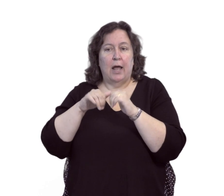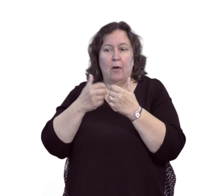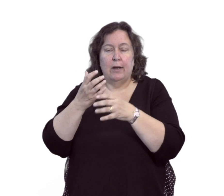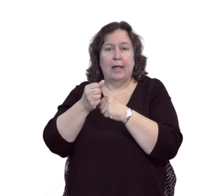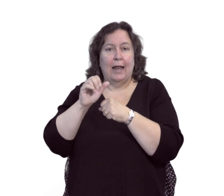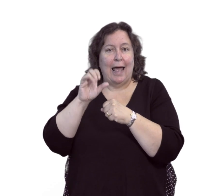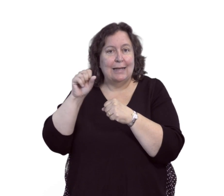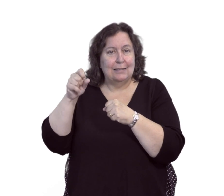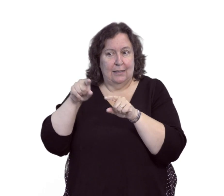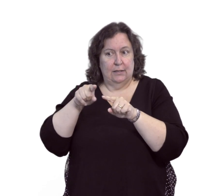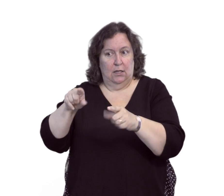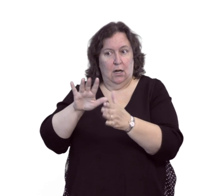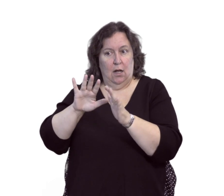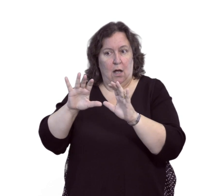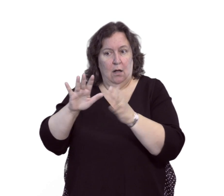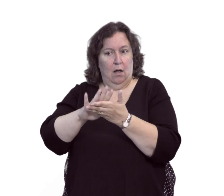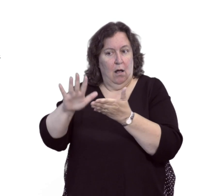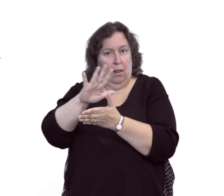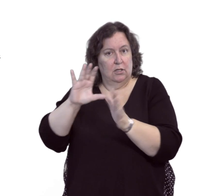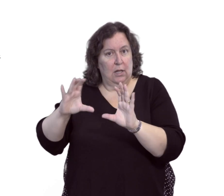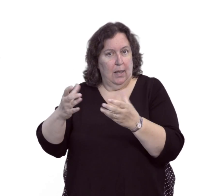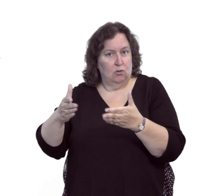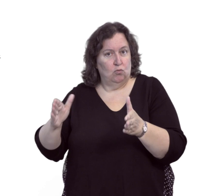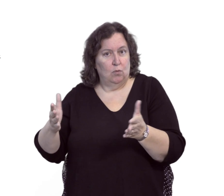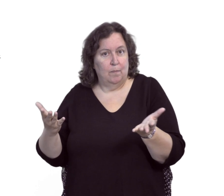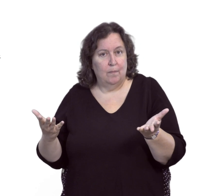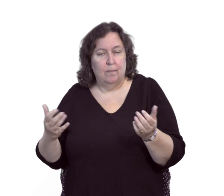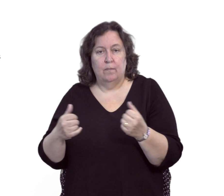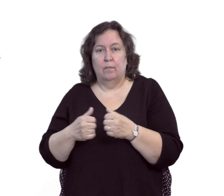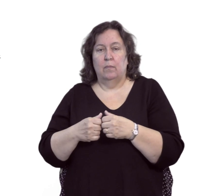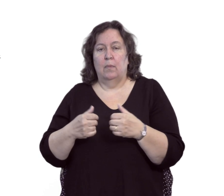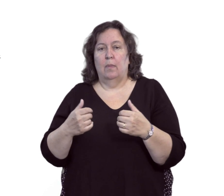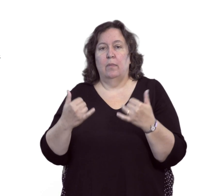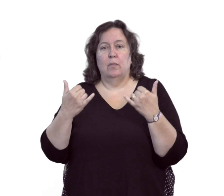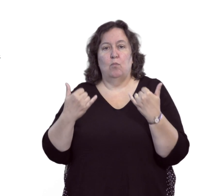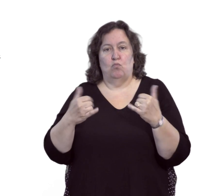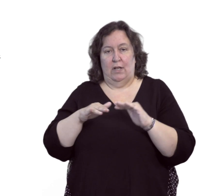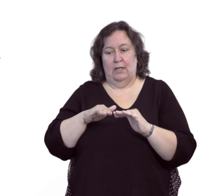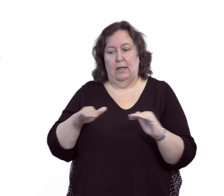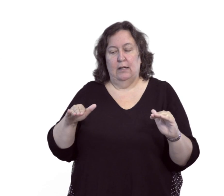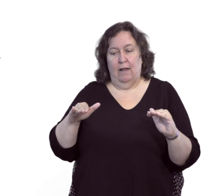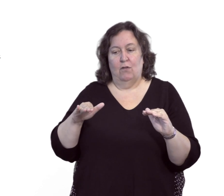to access in the college setting. The present level information includes